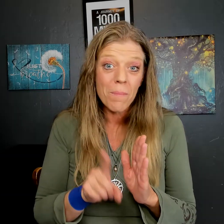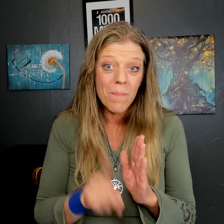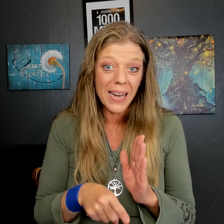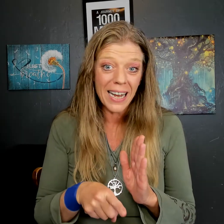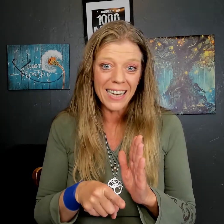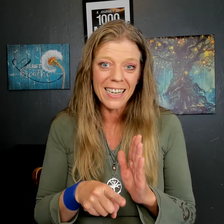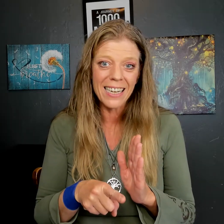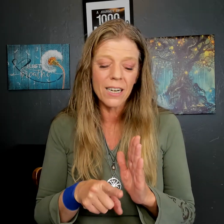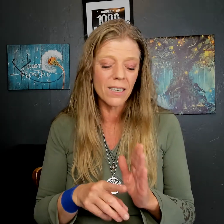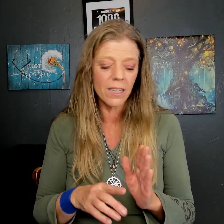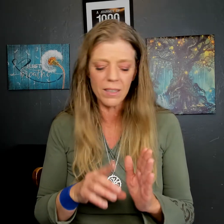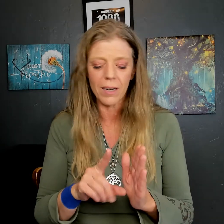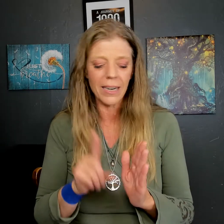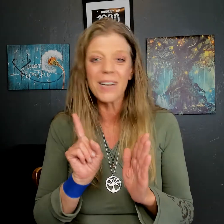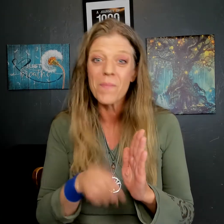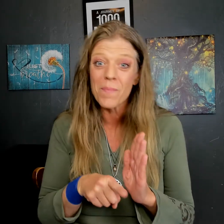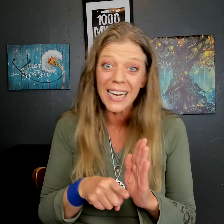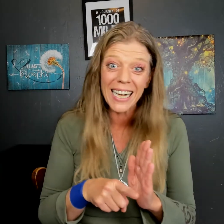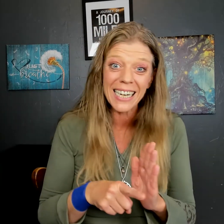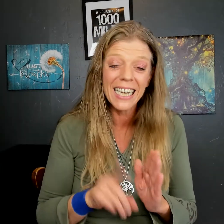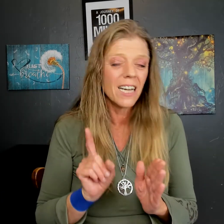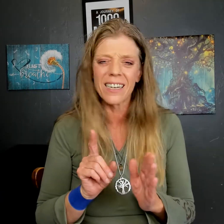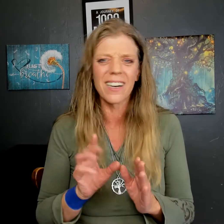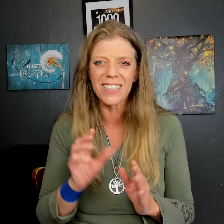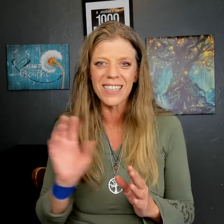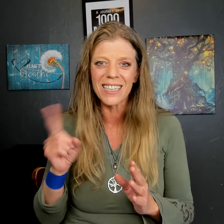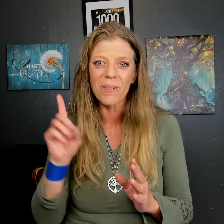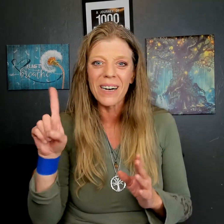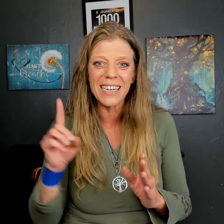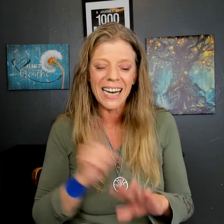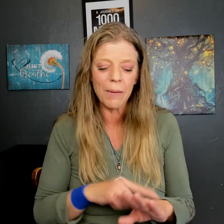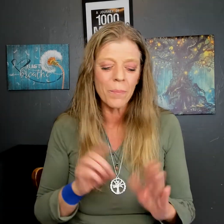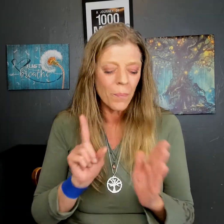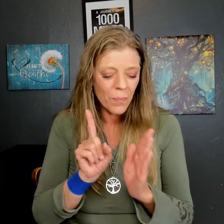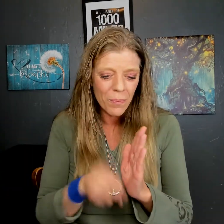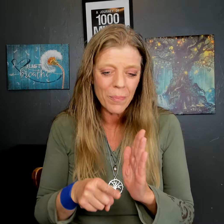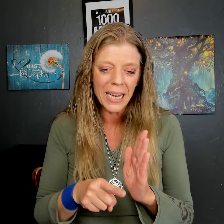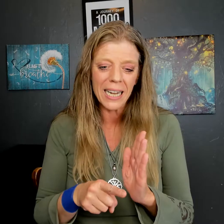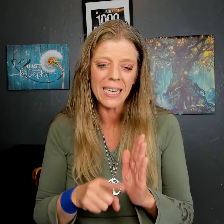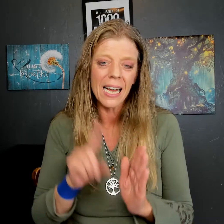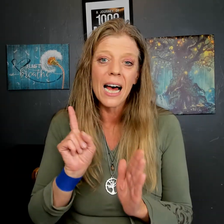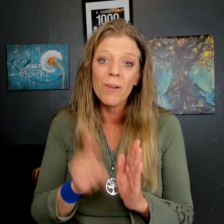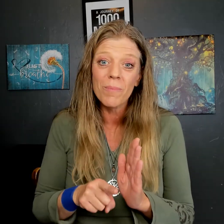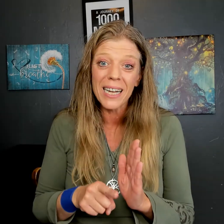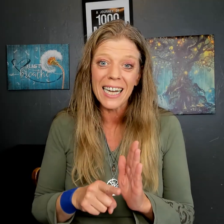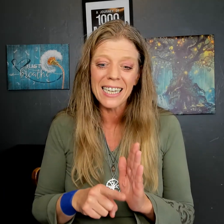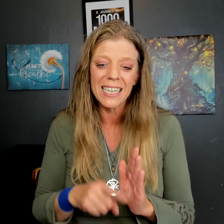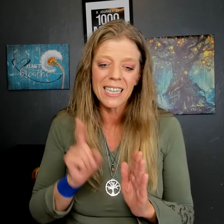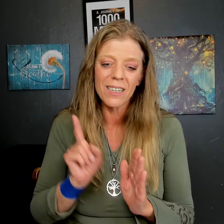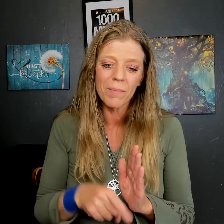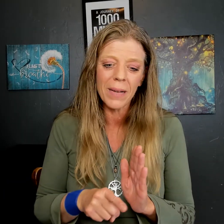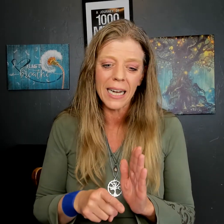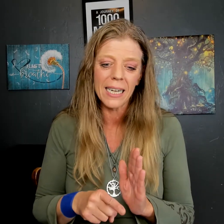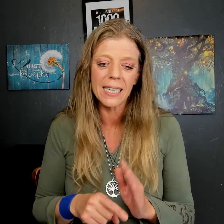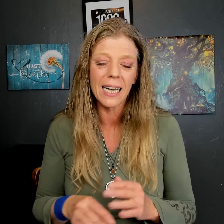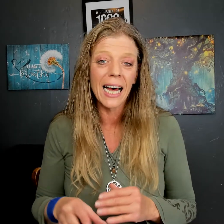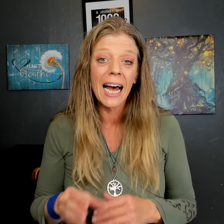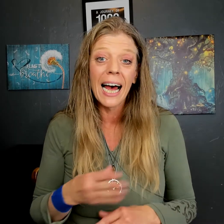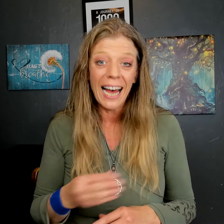MINUTE. Sorry! MINUTE. Just one time. MINUTE. MINUTE. MINUTE.